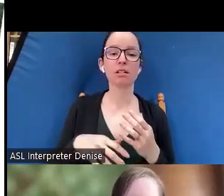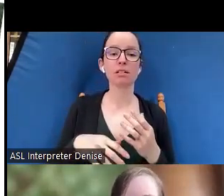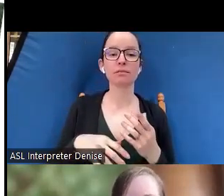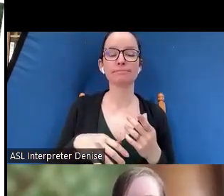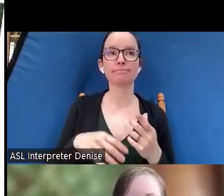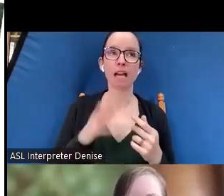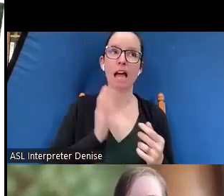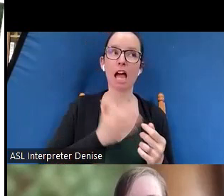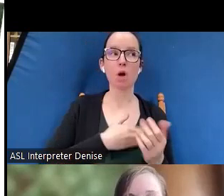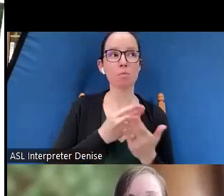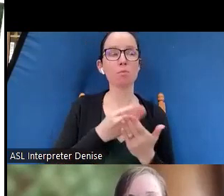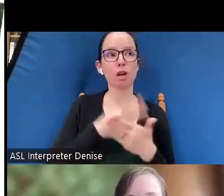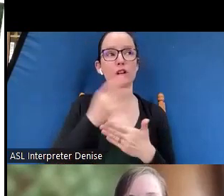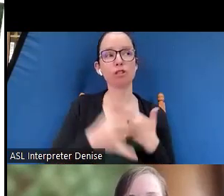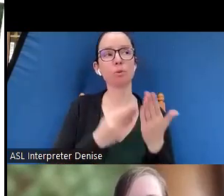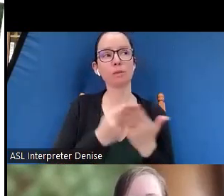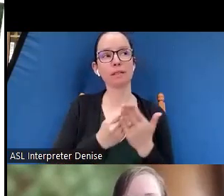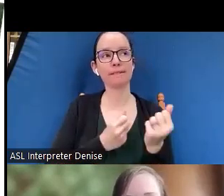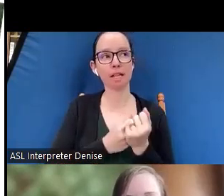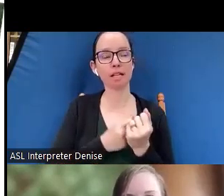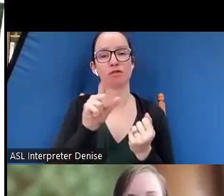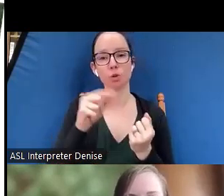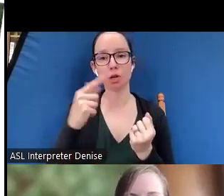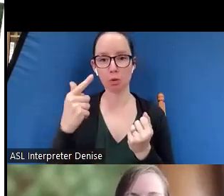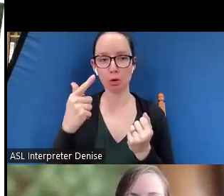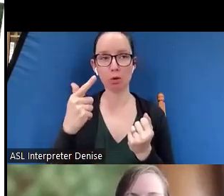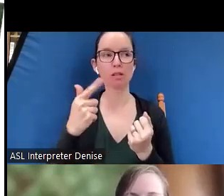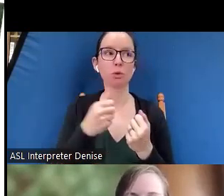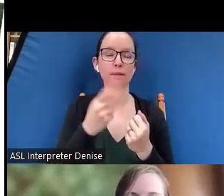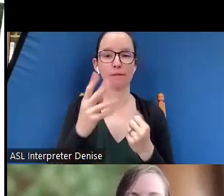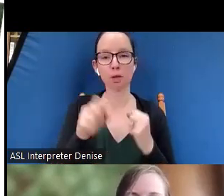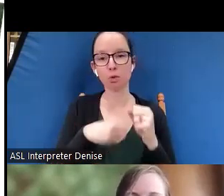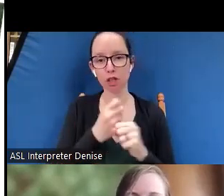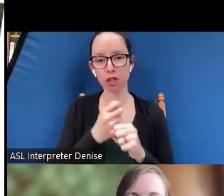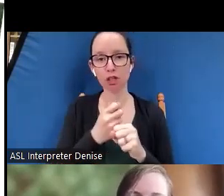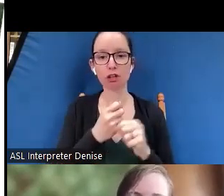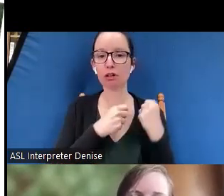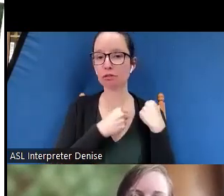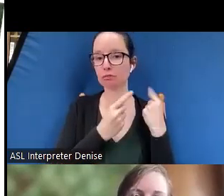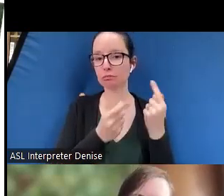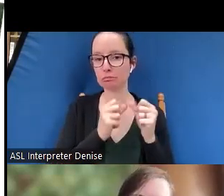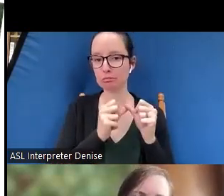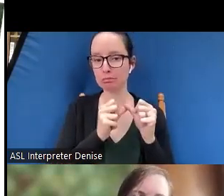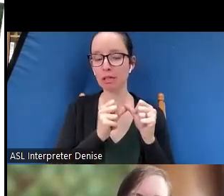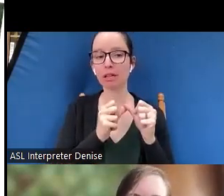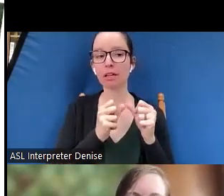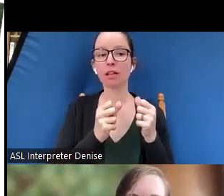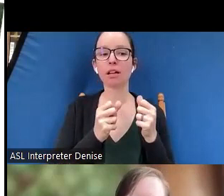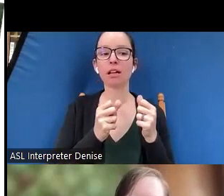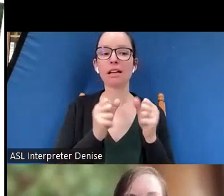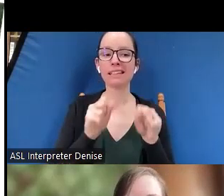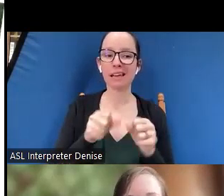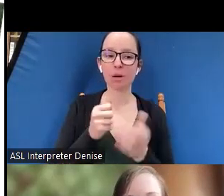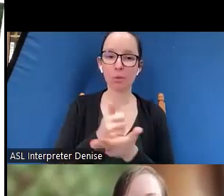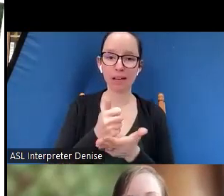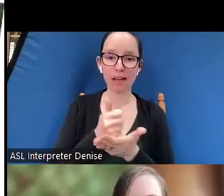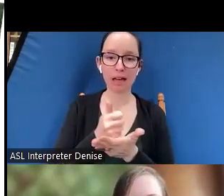So now that the SAS program has been underway for a few years, can we kind of help summarize those emerging impacts, kind of